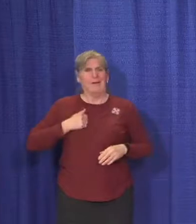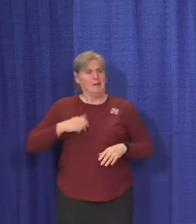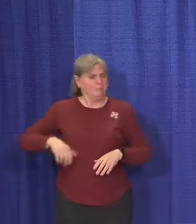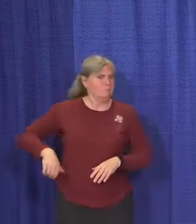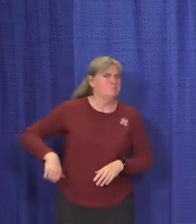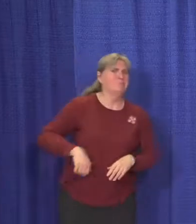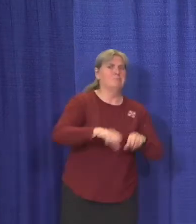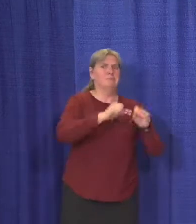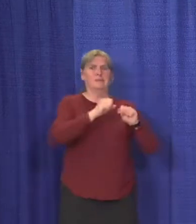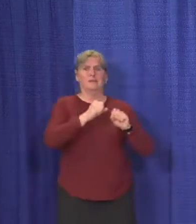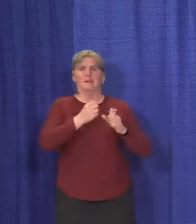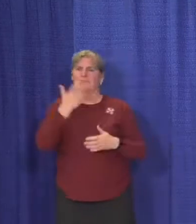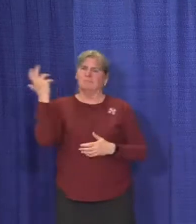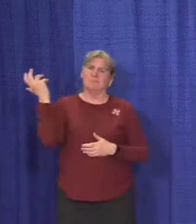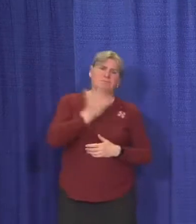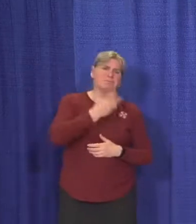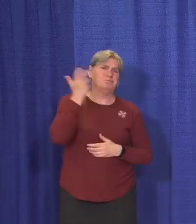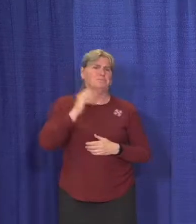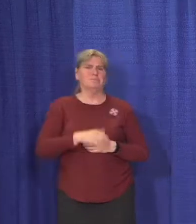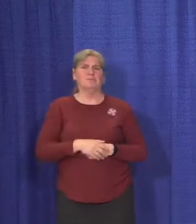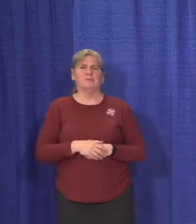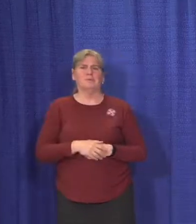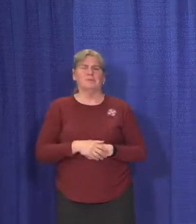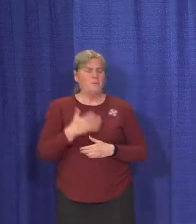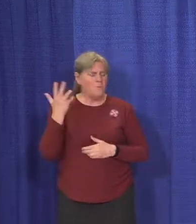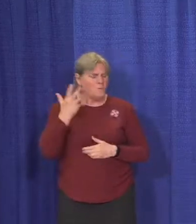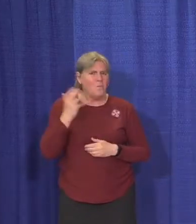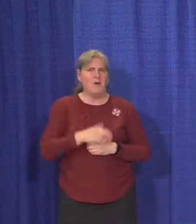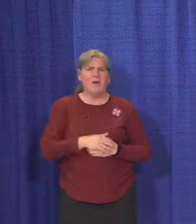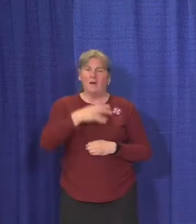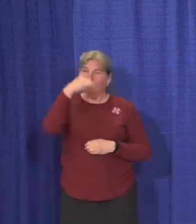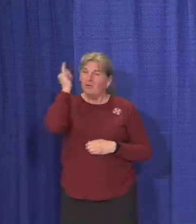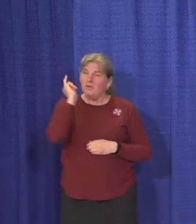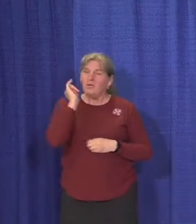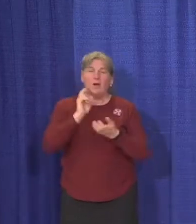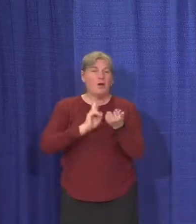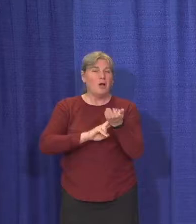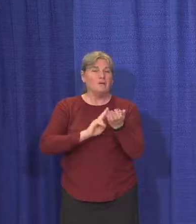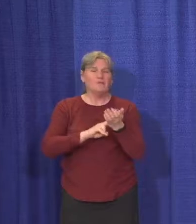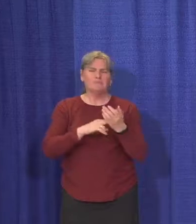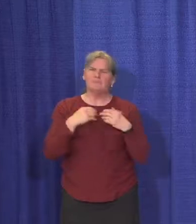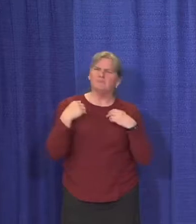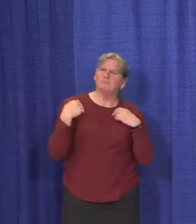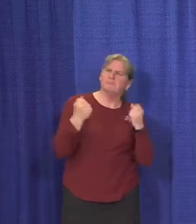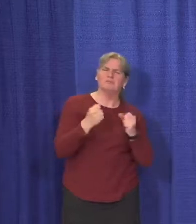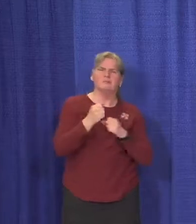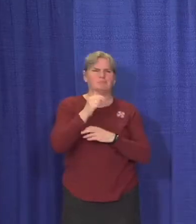truly answered the call to serve. Yukon nurses have demonstrated